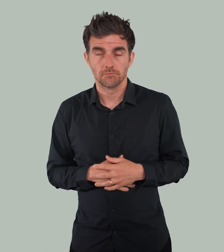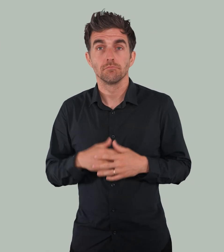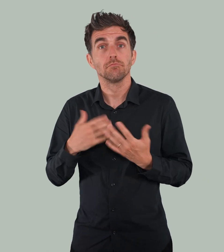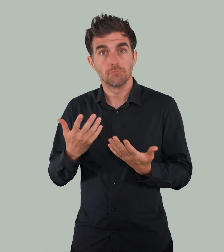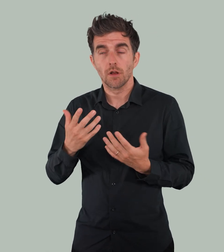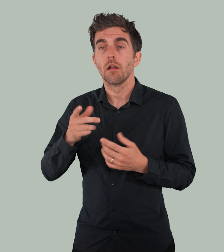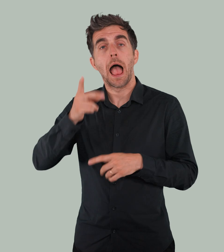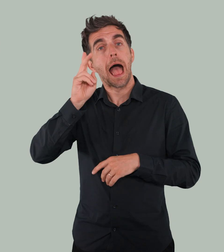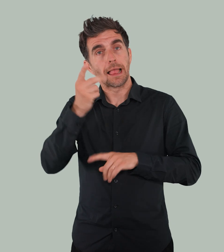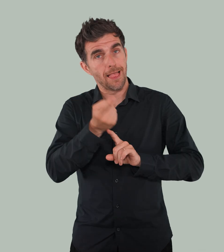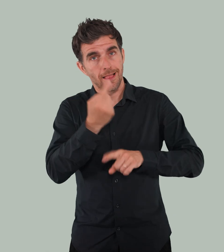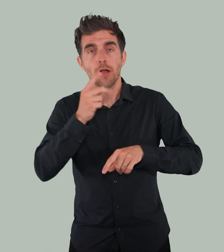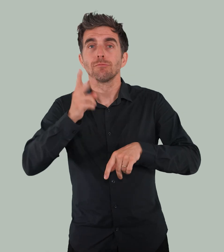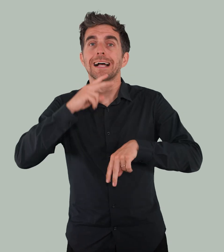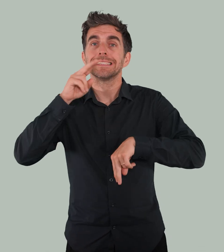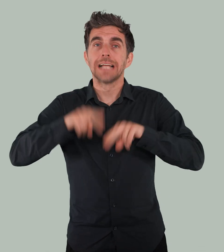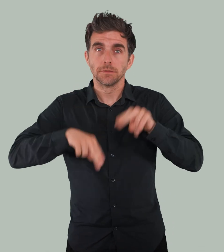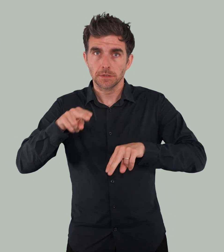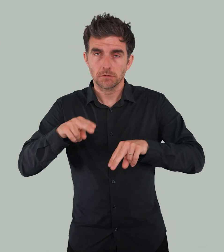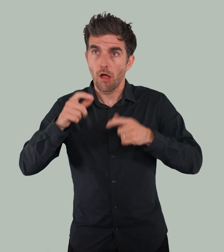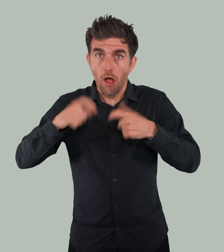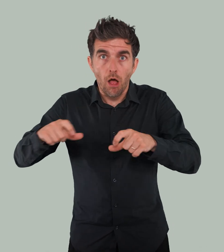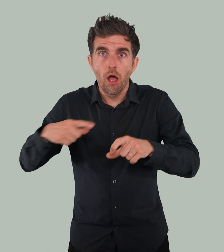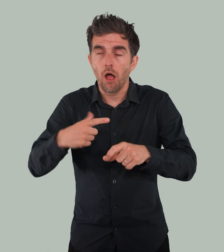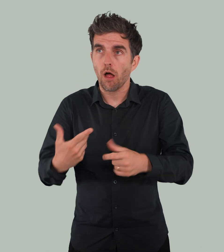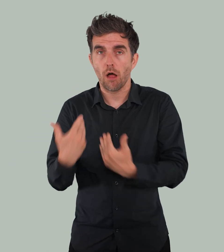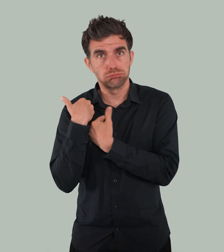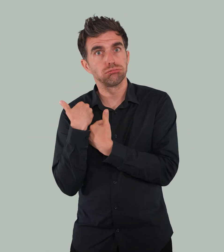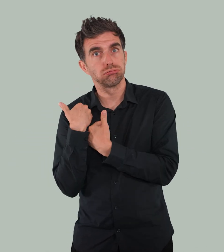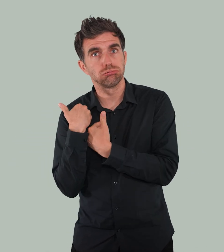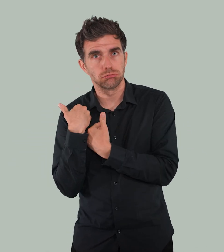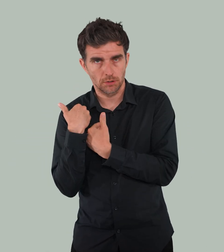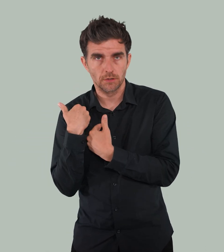Ongoing reassessment burden: